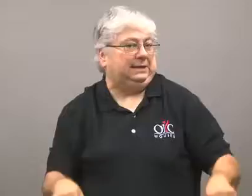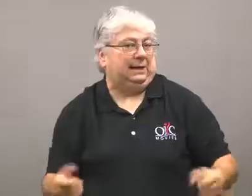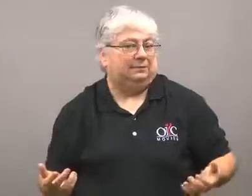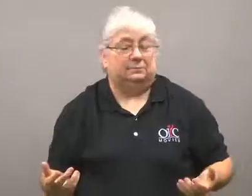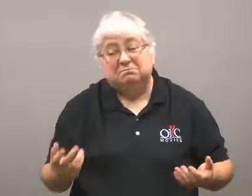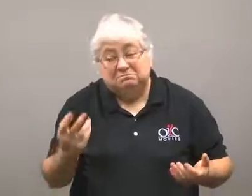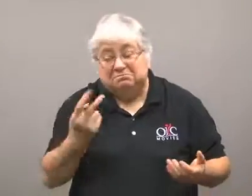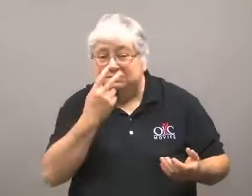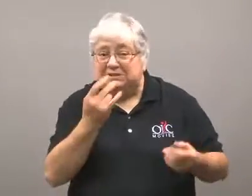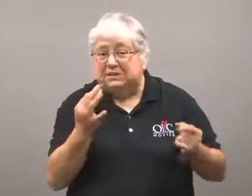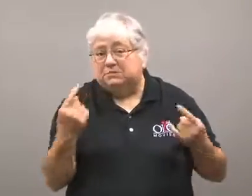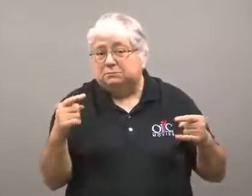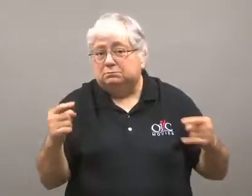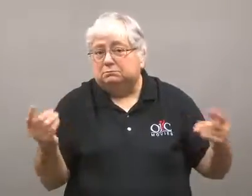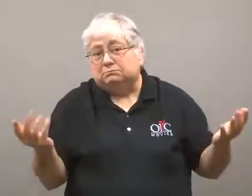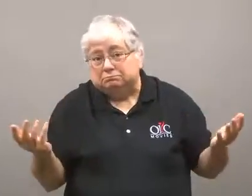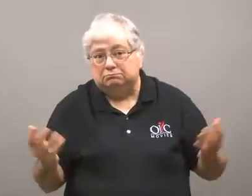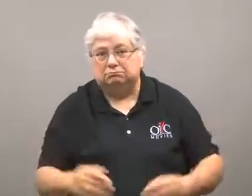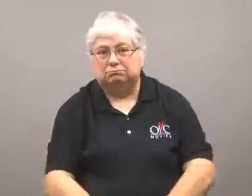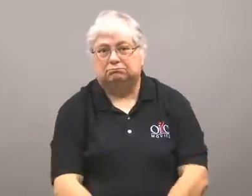We'll see if they're successful.